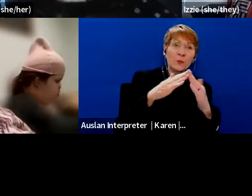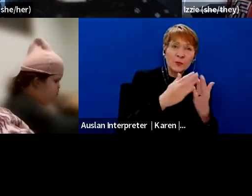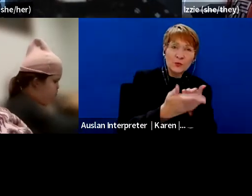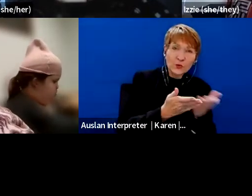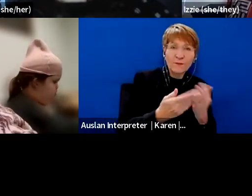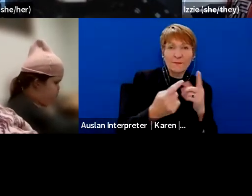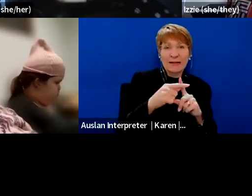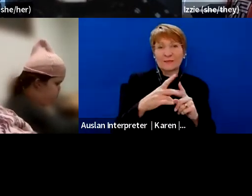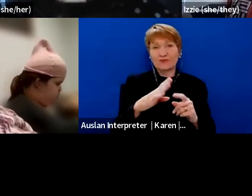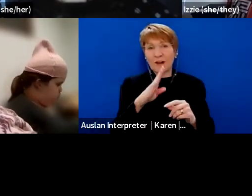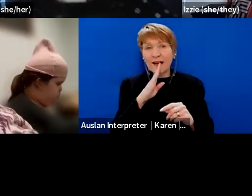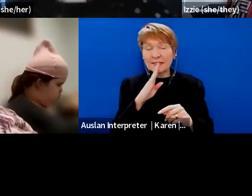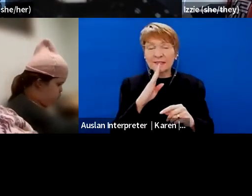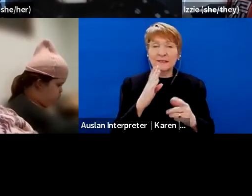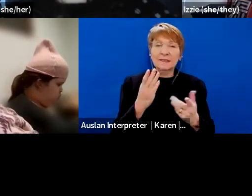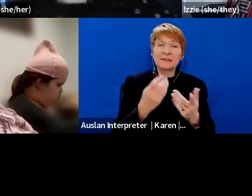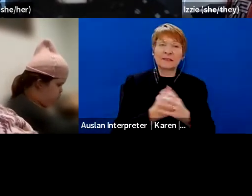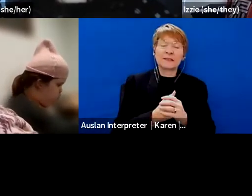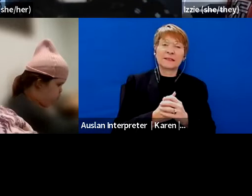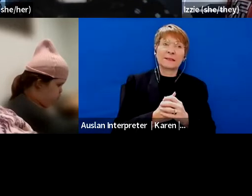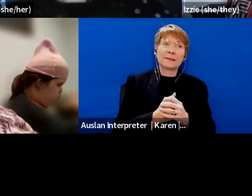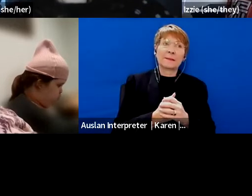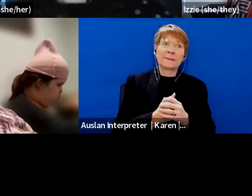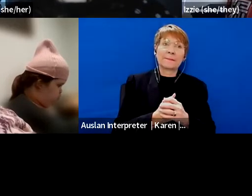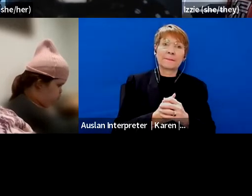services and then private.